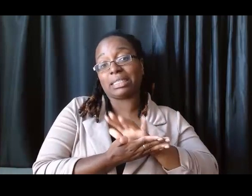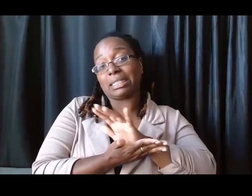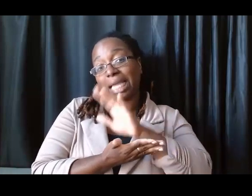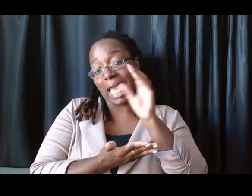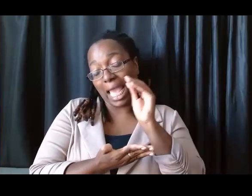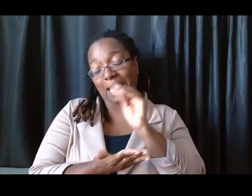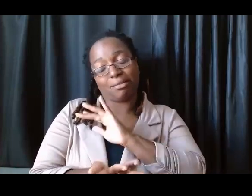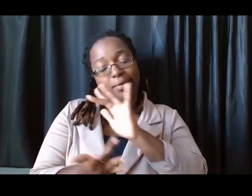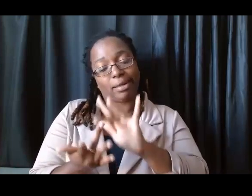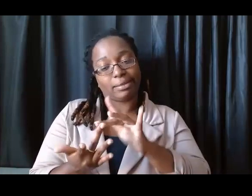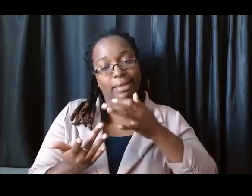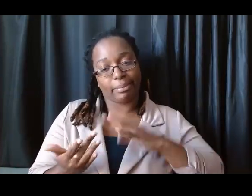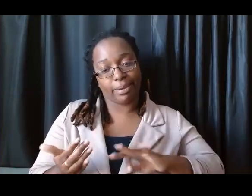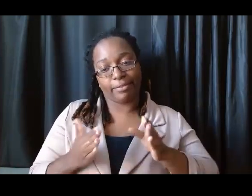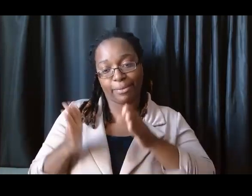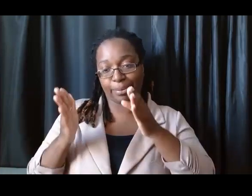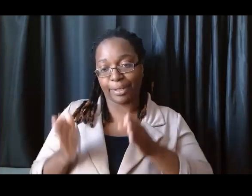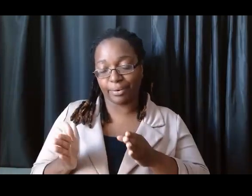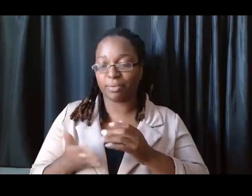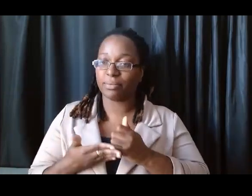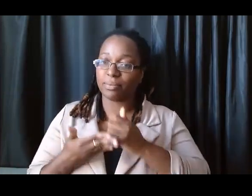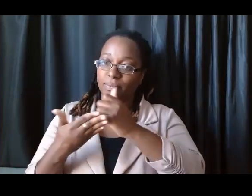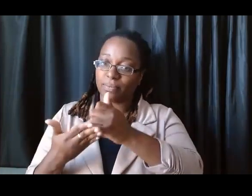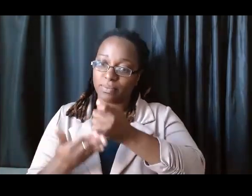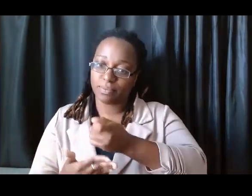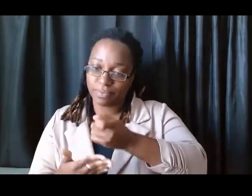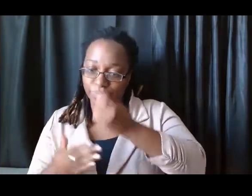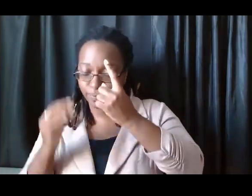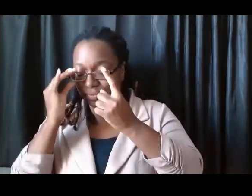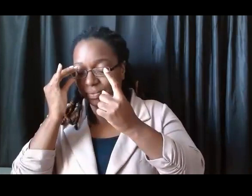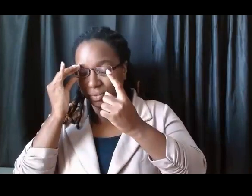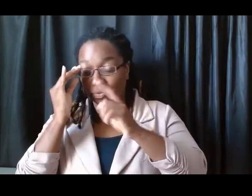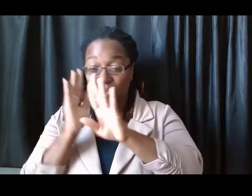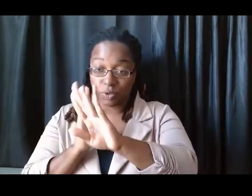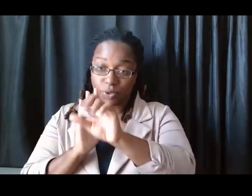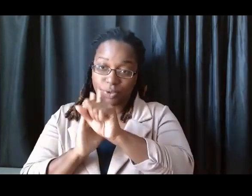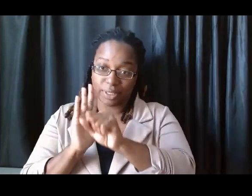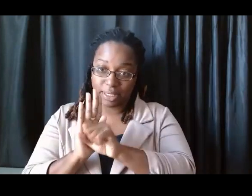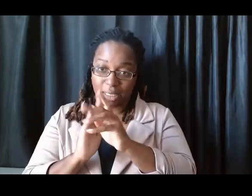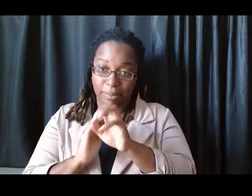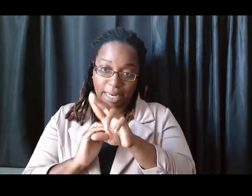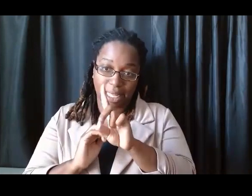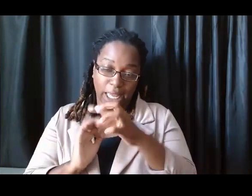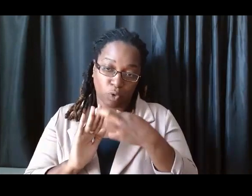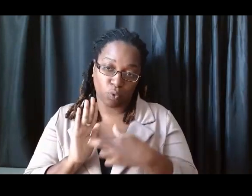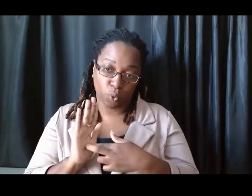a benefit planner to help you understand your state's Medicaid rules around NESE.